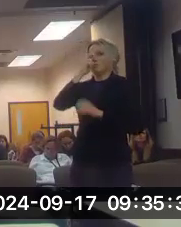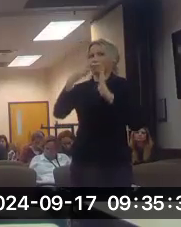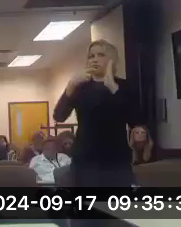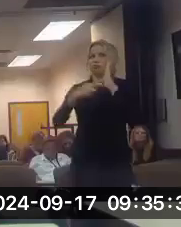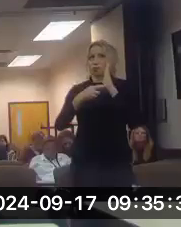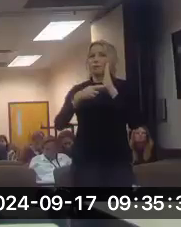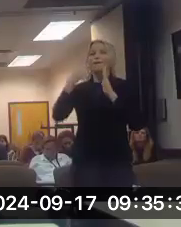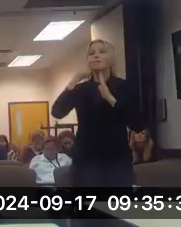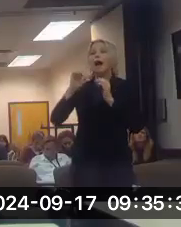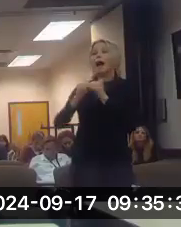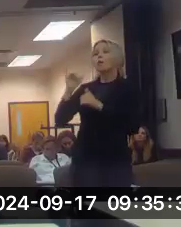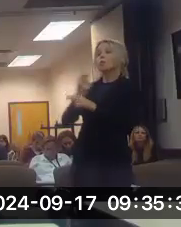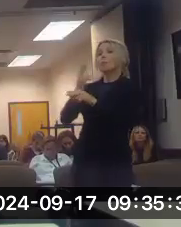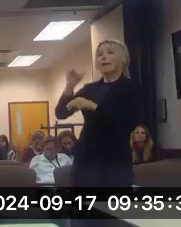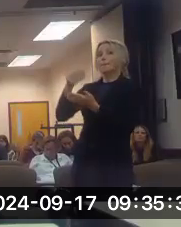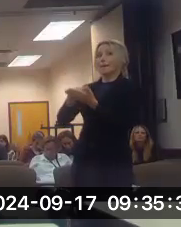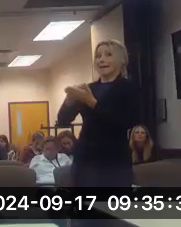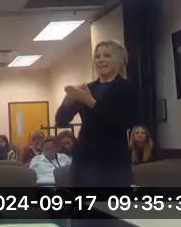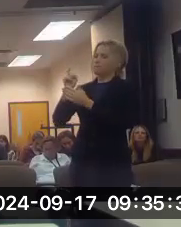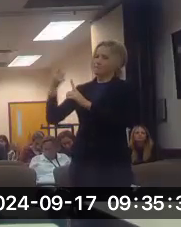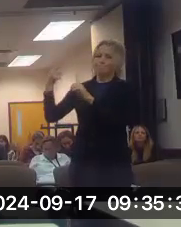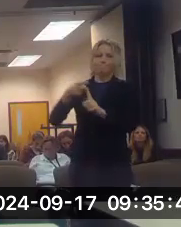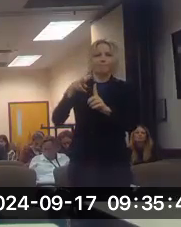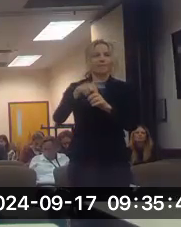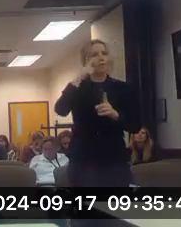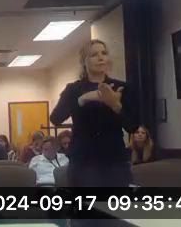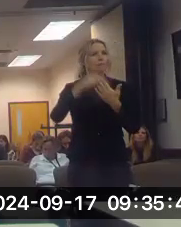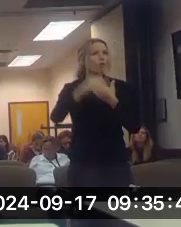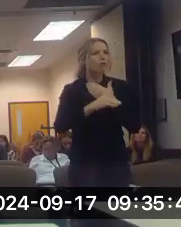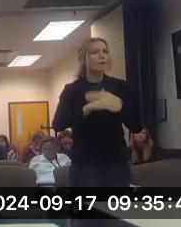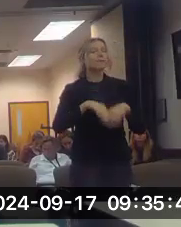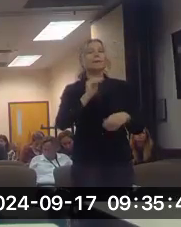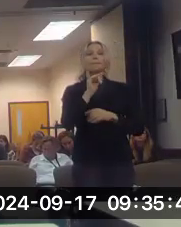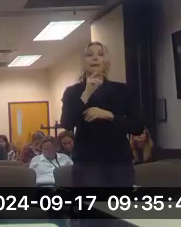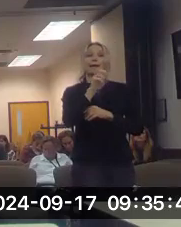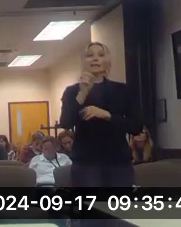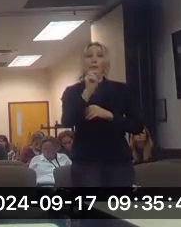Reginald Parson: The proposed rules have prompted public concern debate. The main dol has incorporated feedback